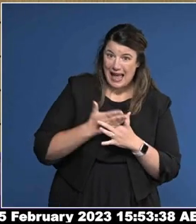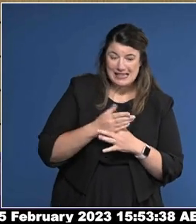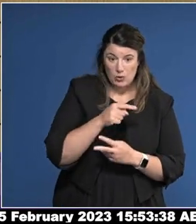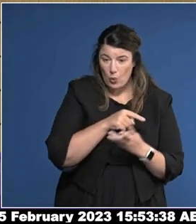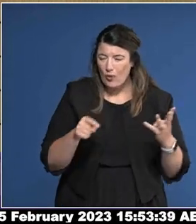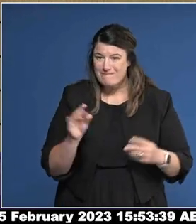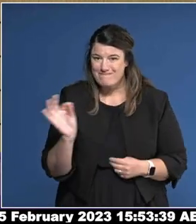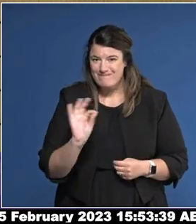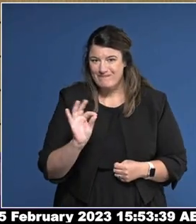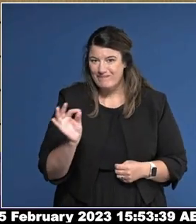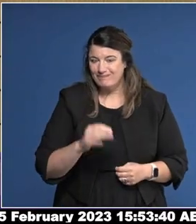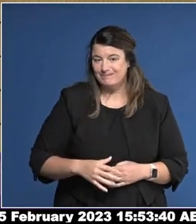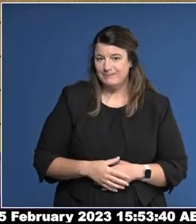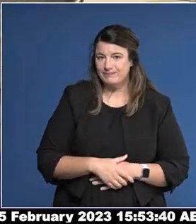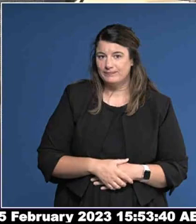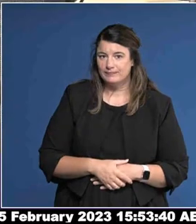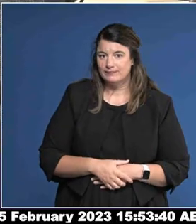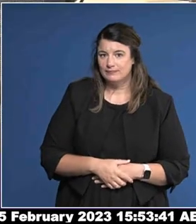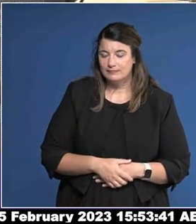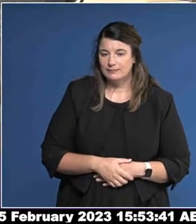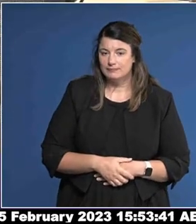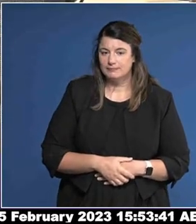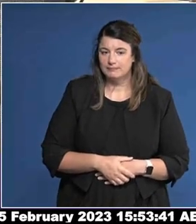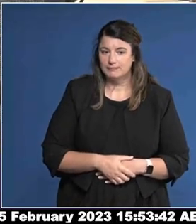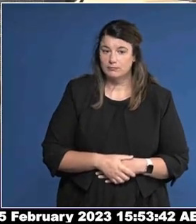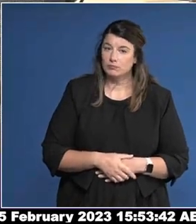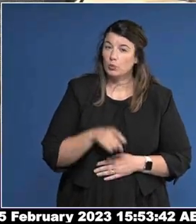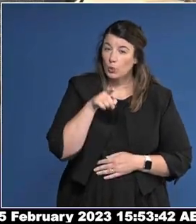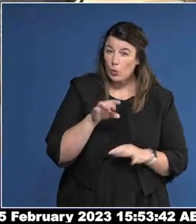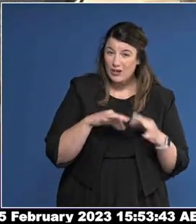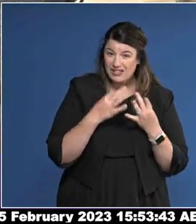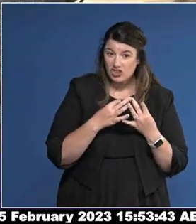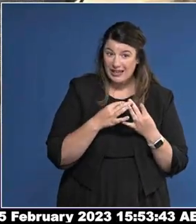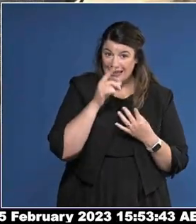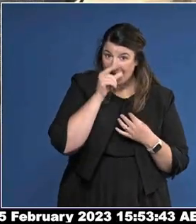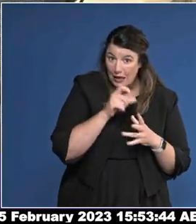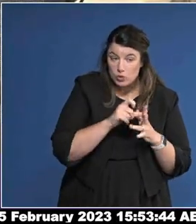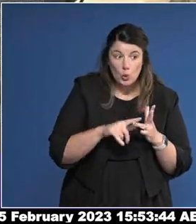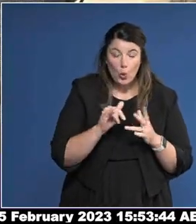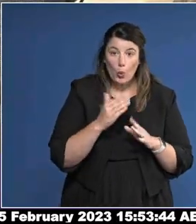Is there something that NDS can do or is doing to try and respond to that